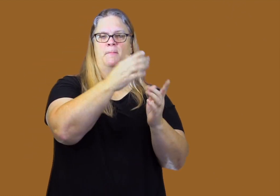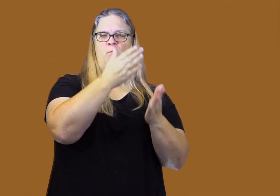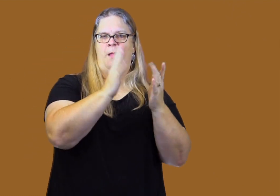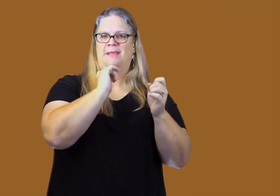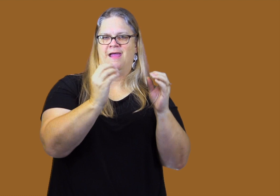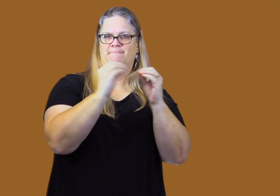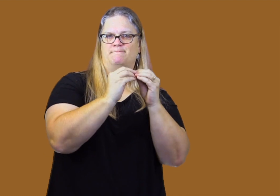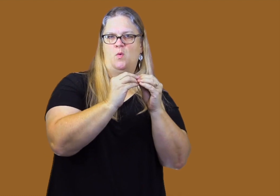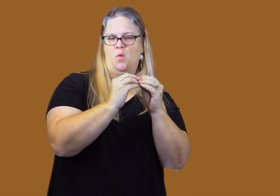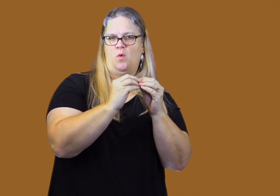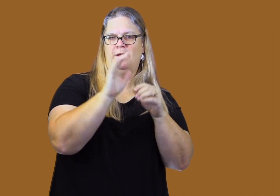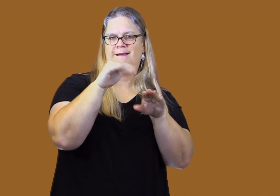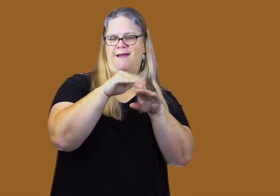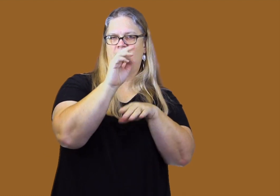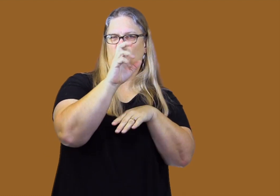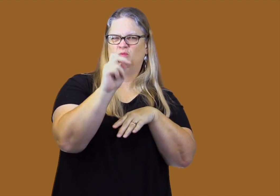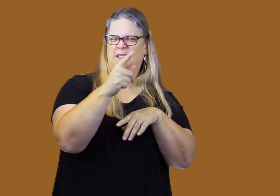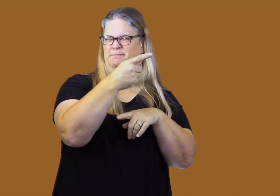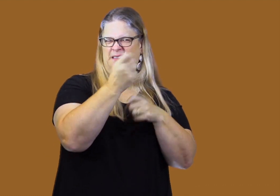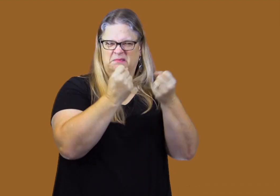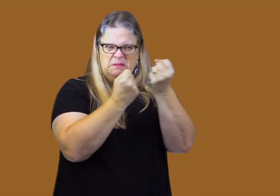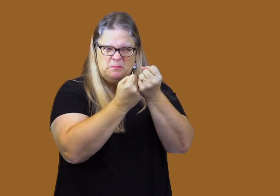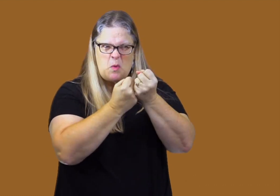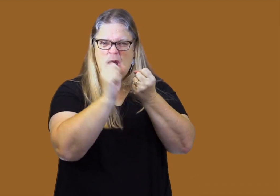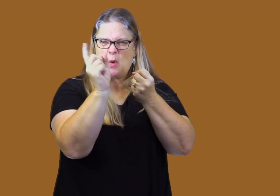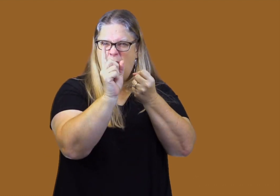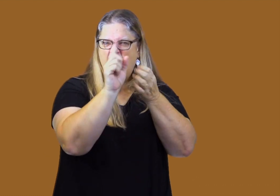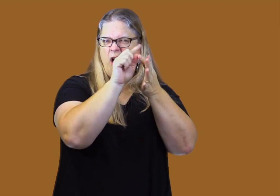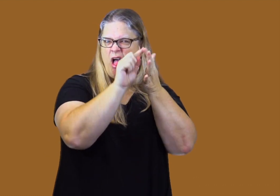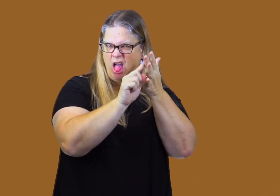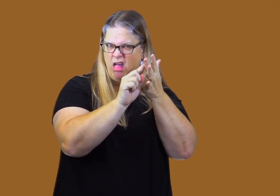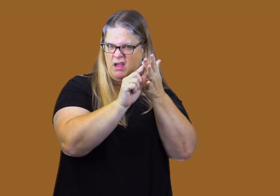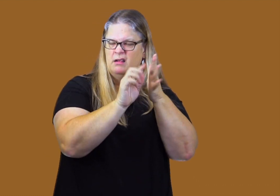probably the first student, because they may have a lack of support.